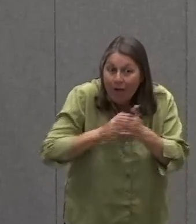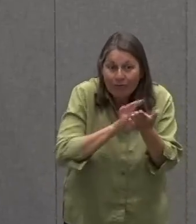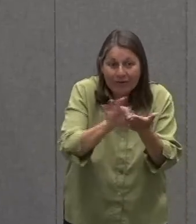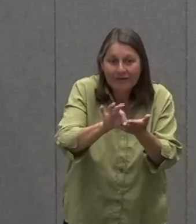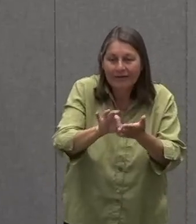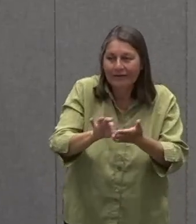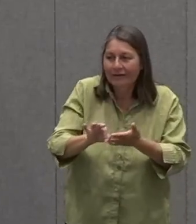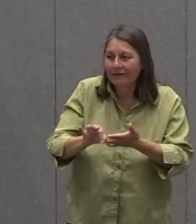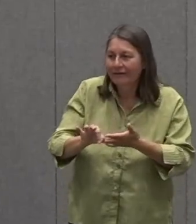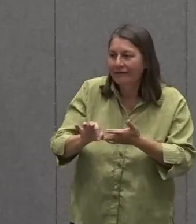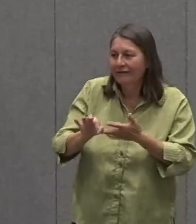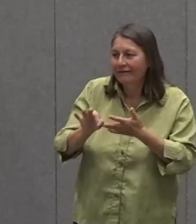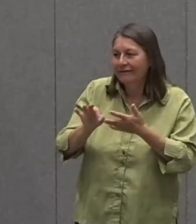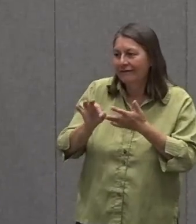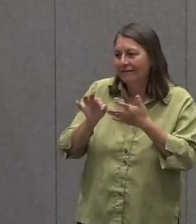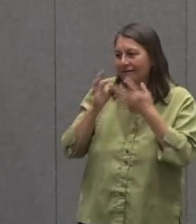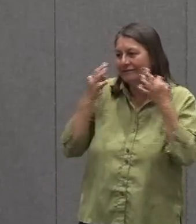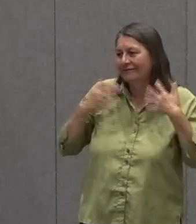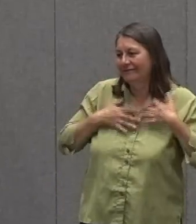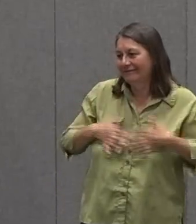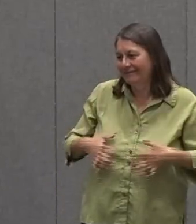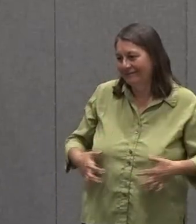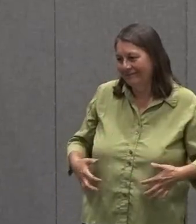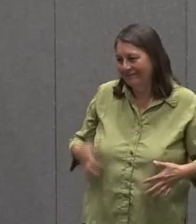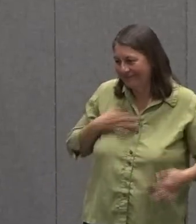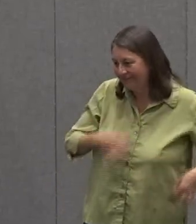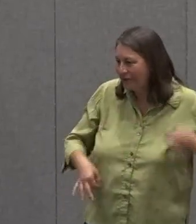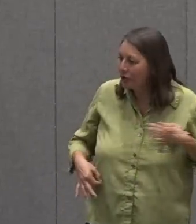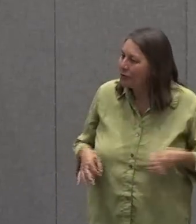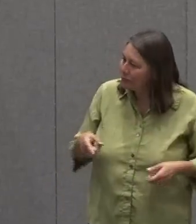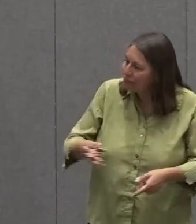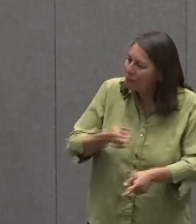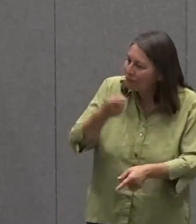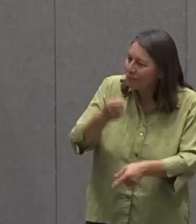"No, I did not say how the count was to be made," he agreed,